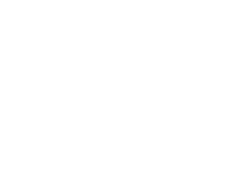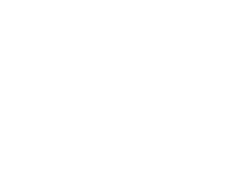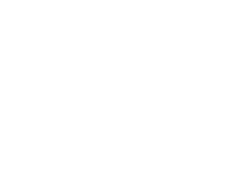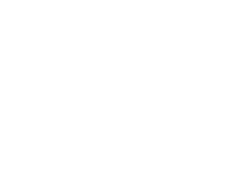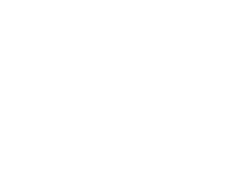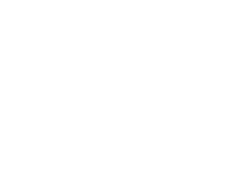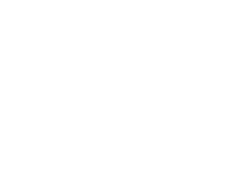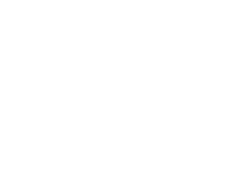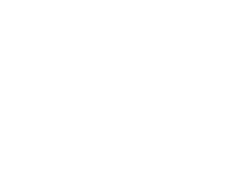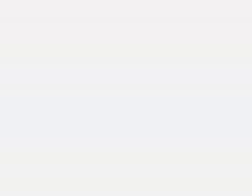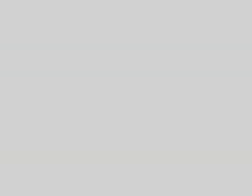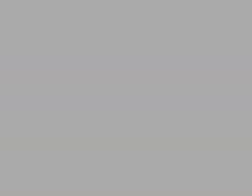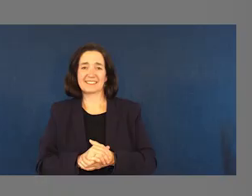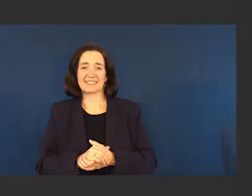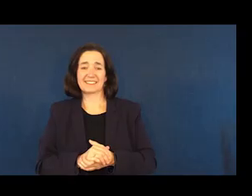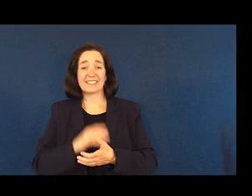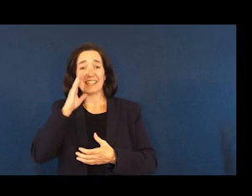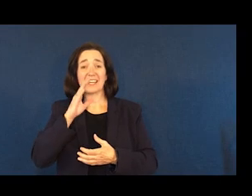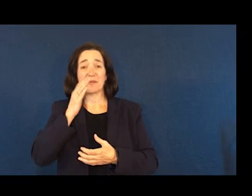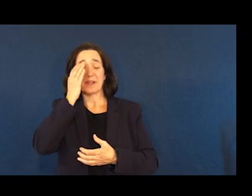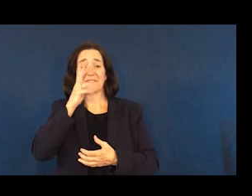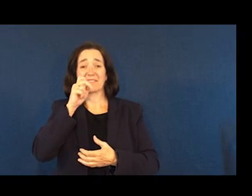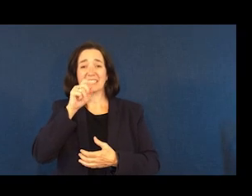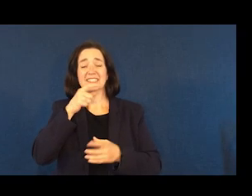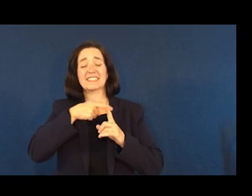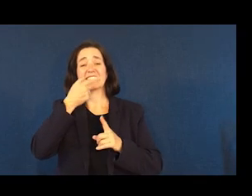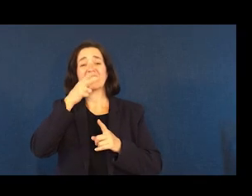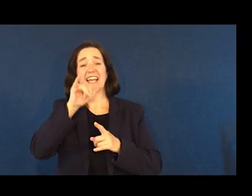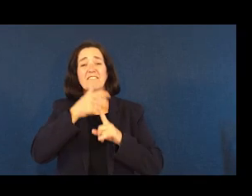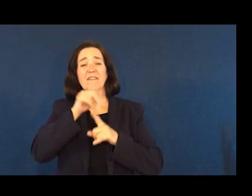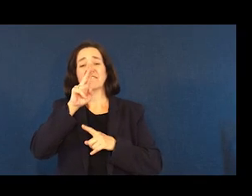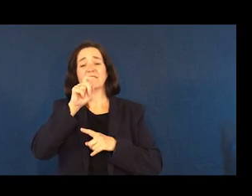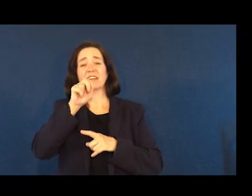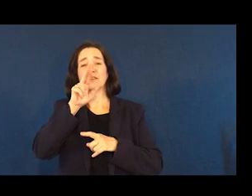Hey Buccaneer vets. It's Guy from Veterans Affairs. Congratulations on another mission accomplished.